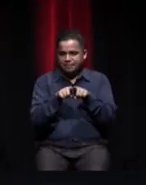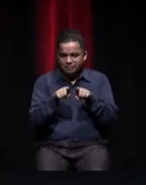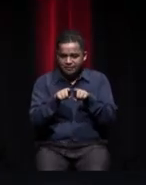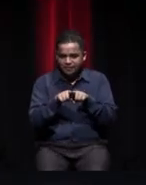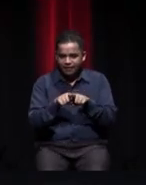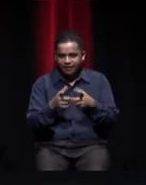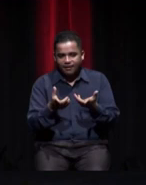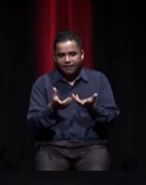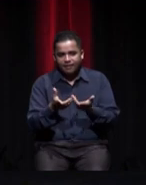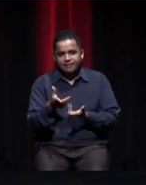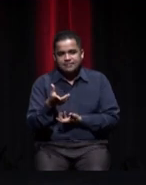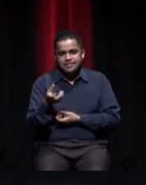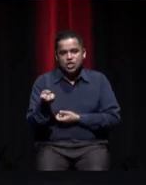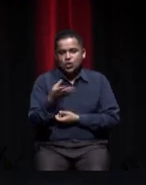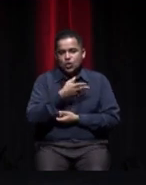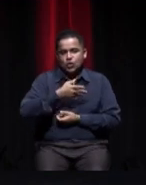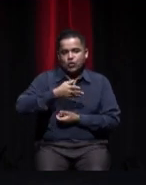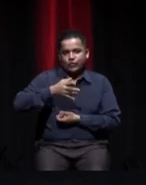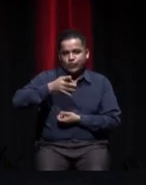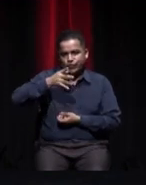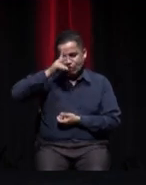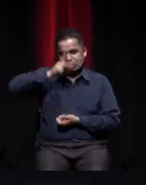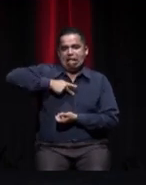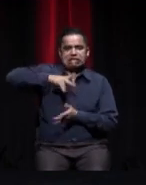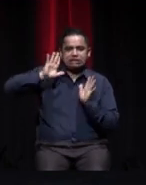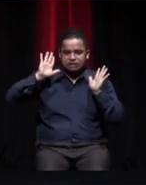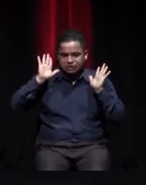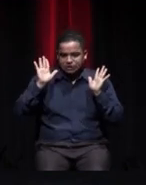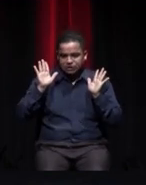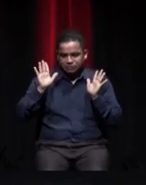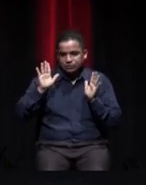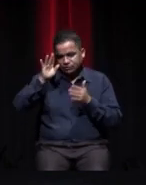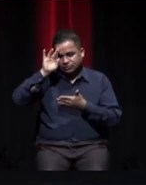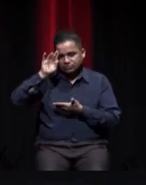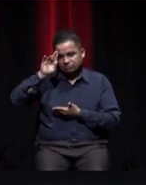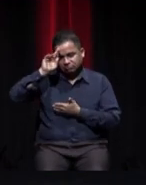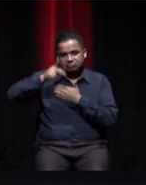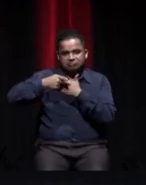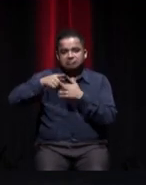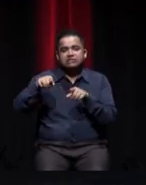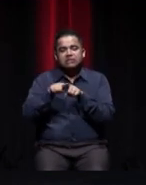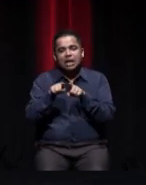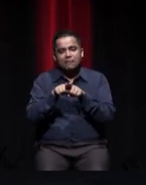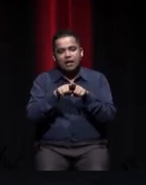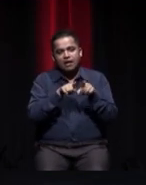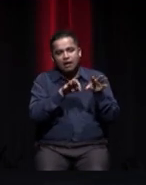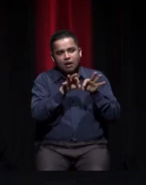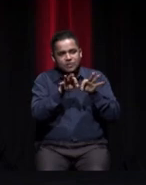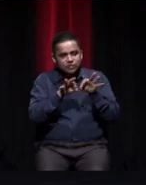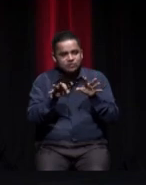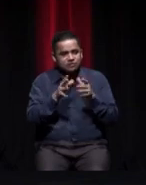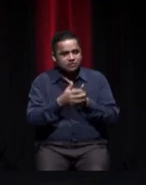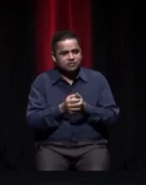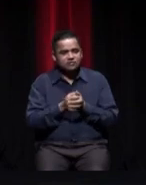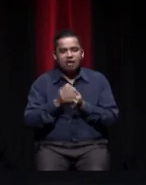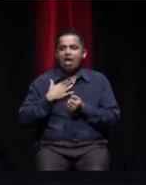this new narcissism starts with a structure of condos, of bubbles, as we've said.